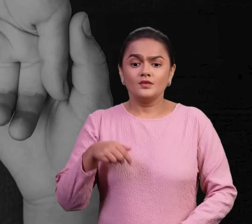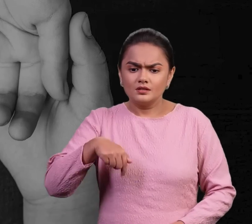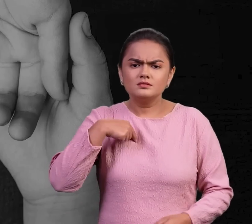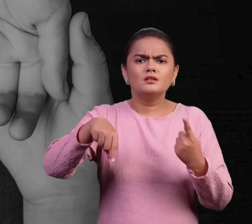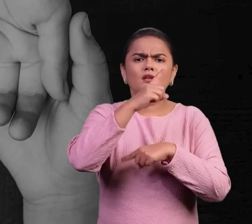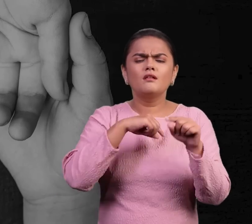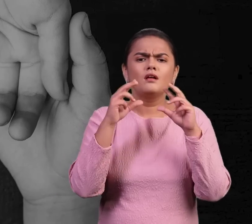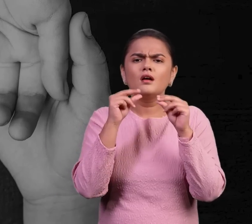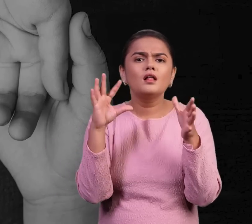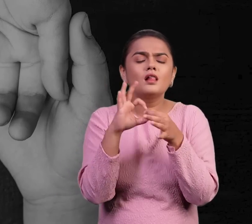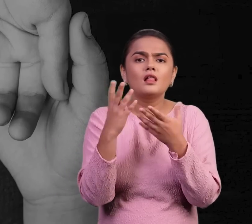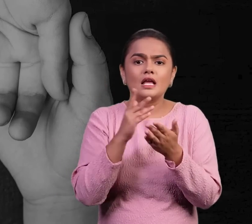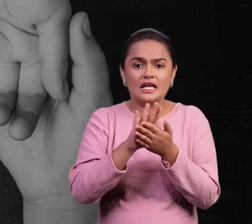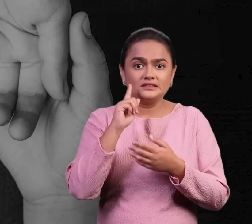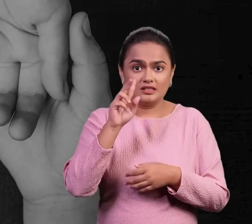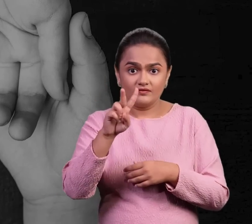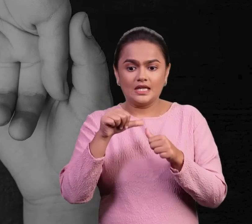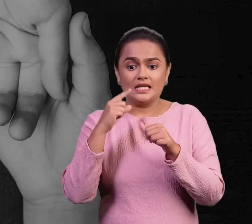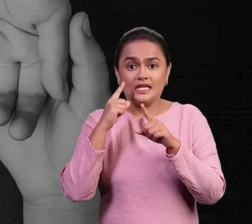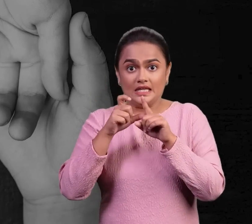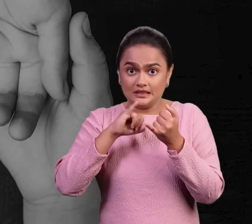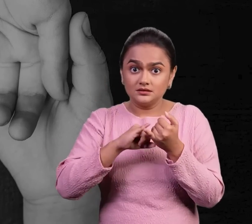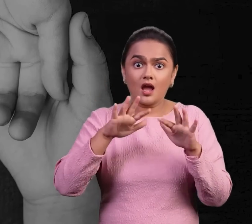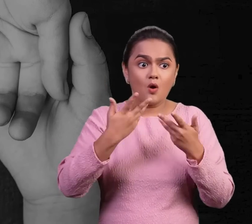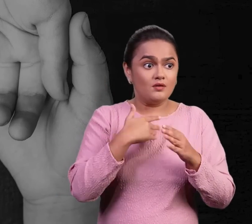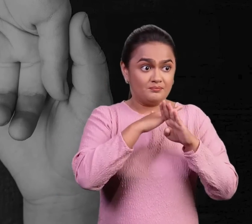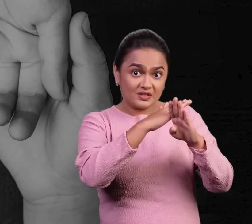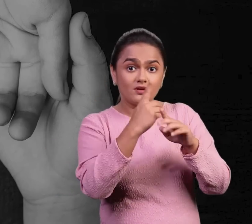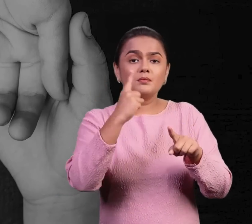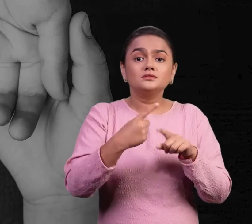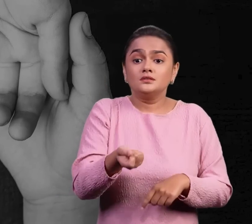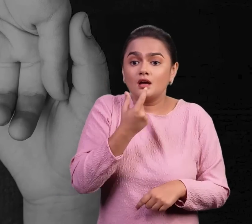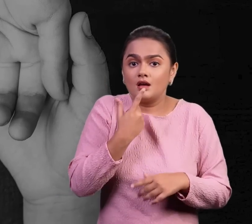Today, we are going to talk about HIV/AIDS, its prevention, and its treatment.